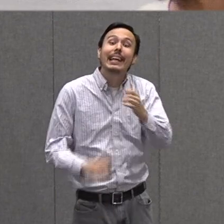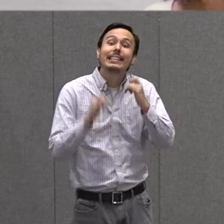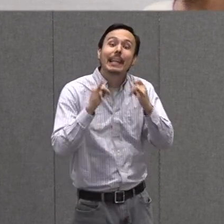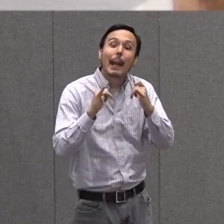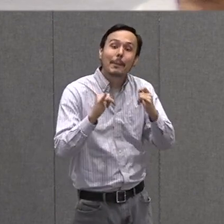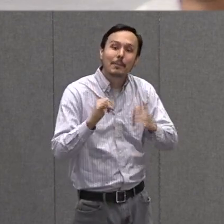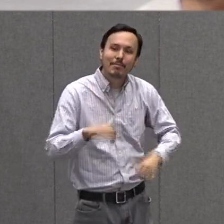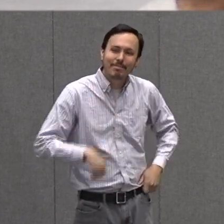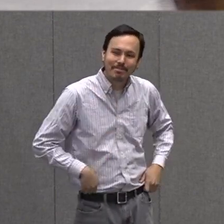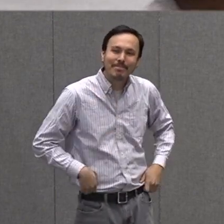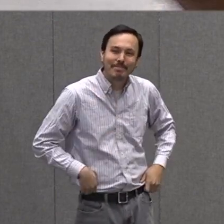Great job.